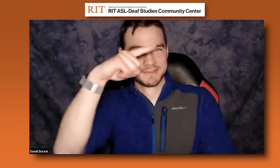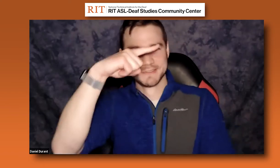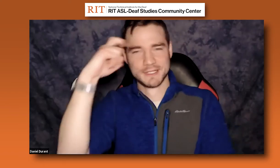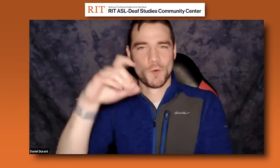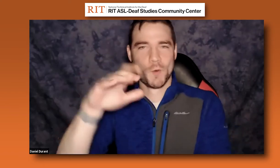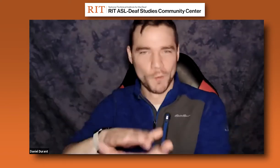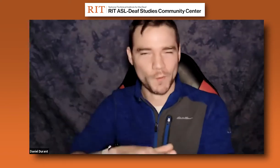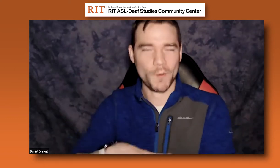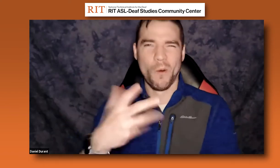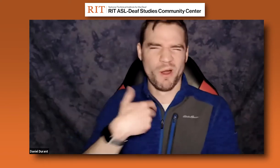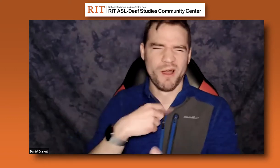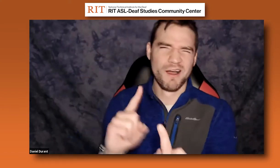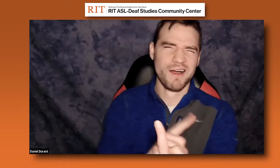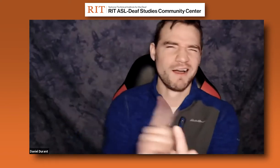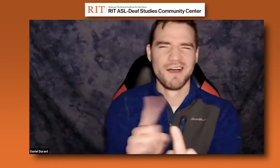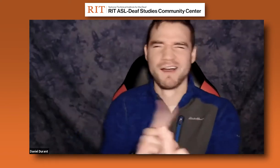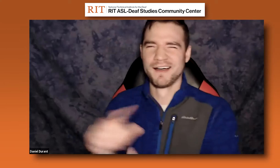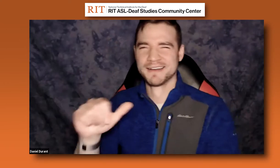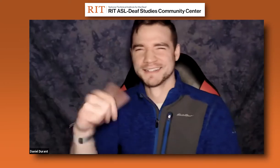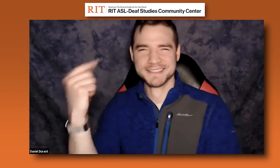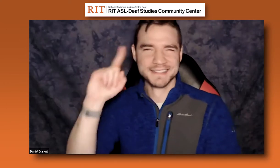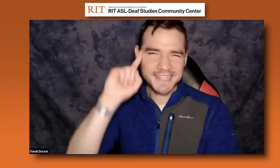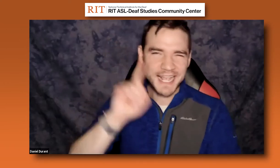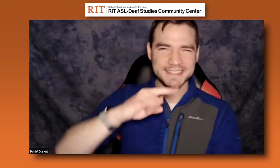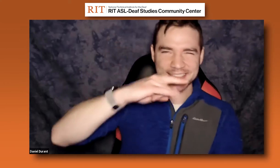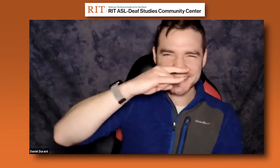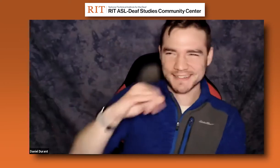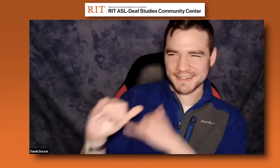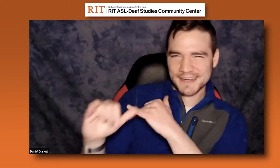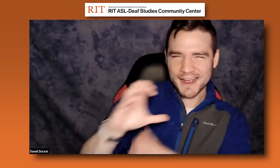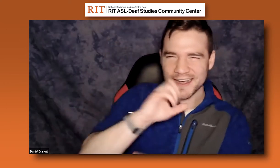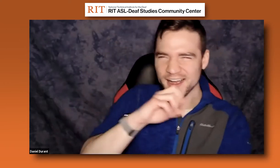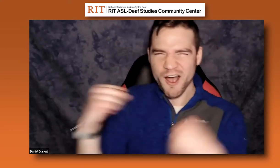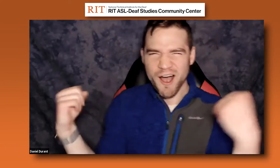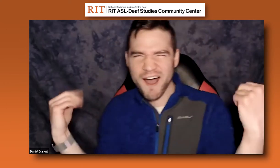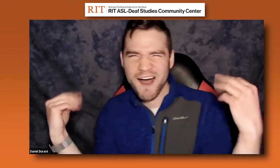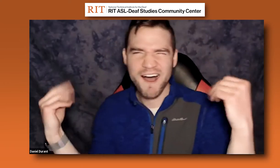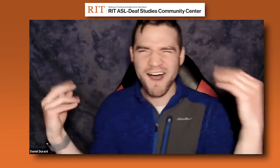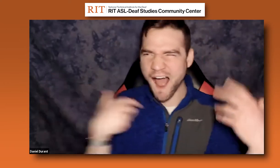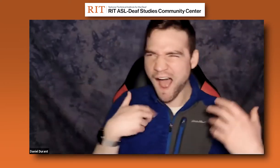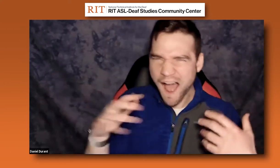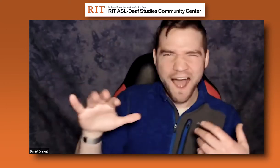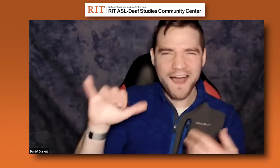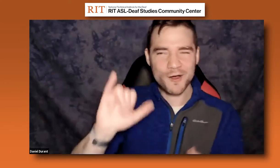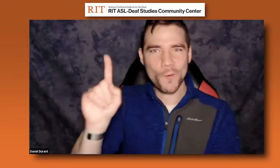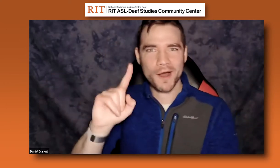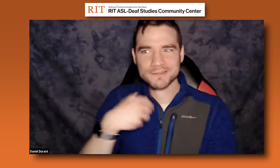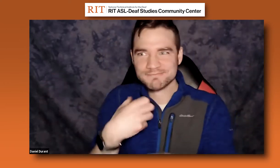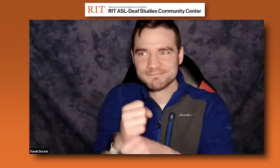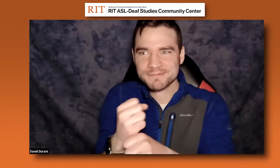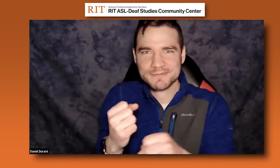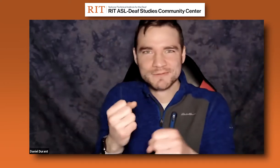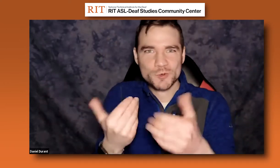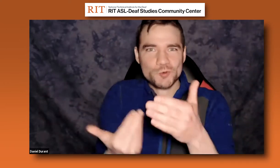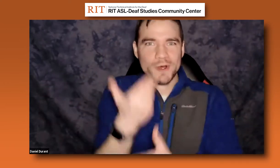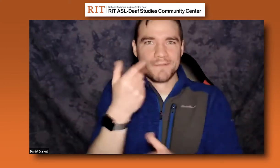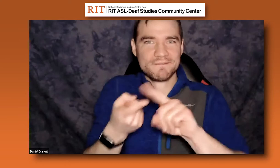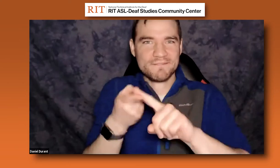in Minnesota, and I went to summer school once there, and there were Deaf kids, everybody's signing.